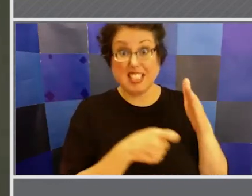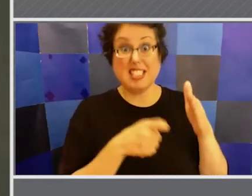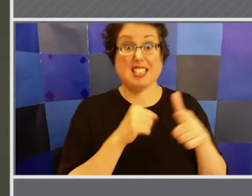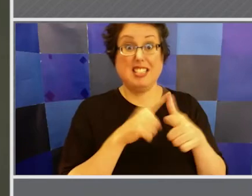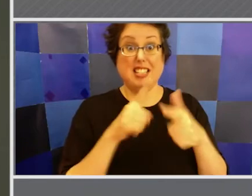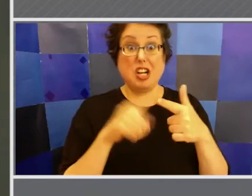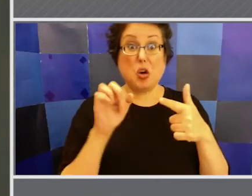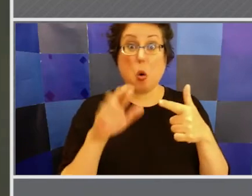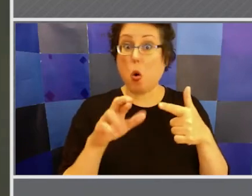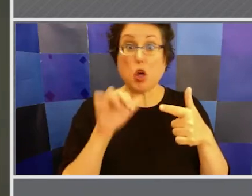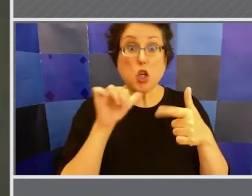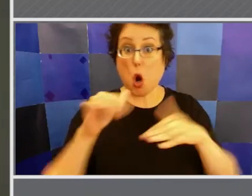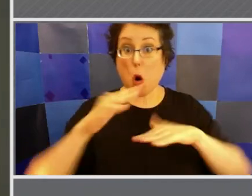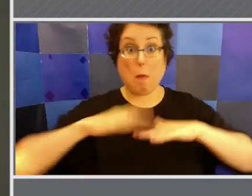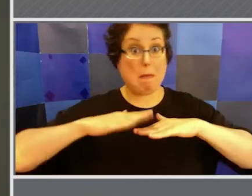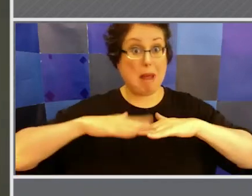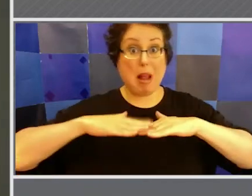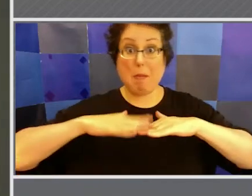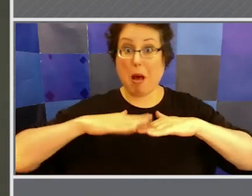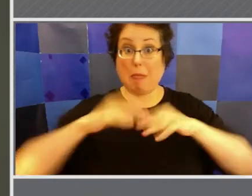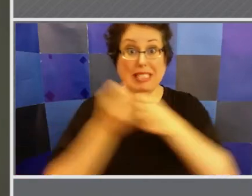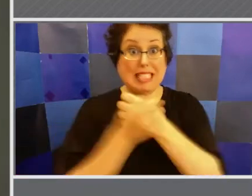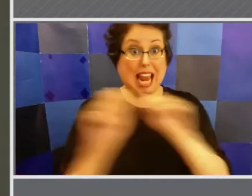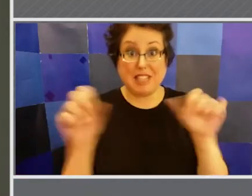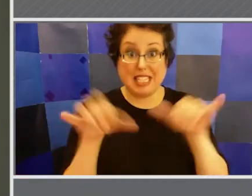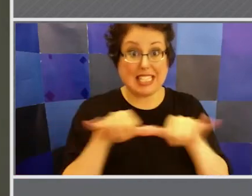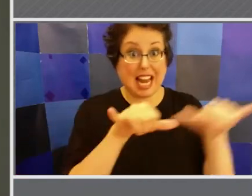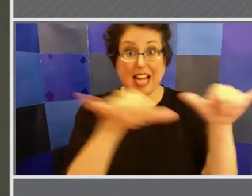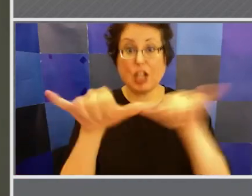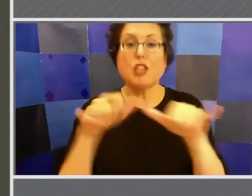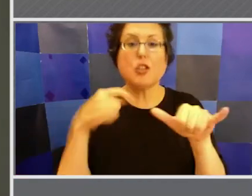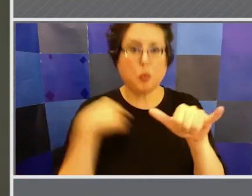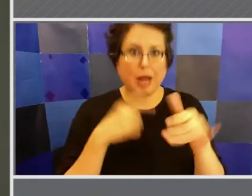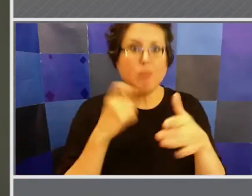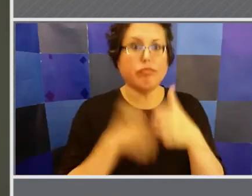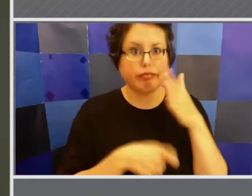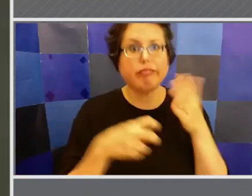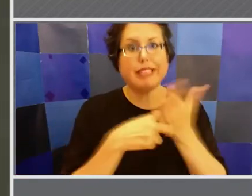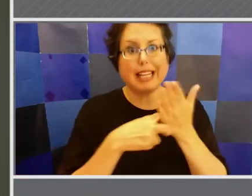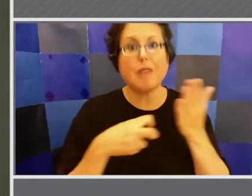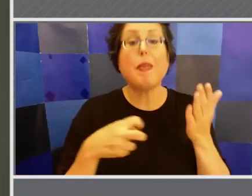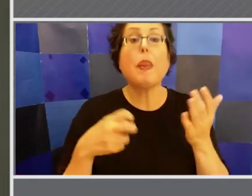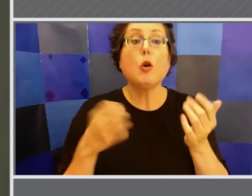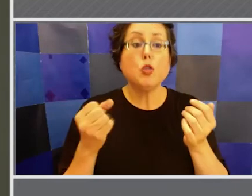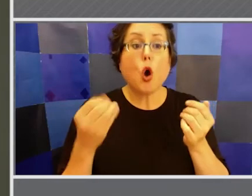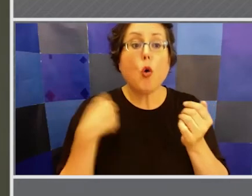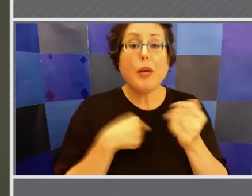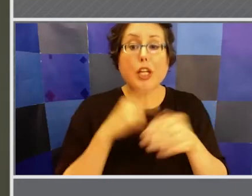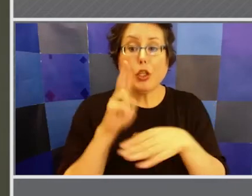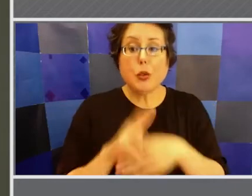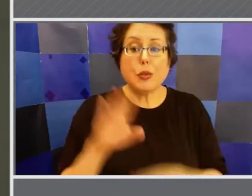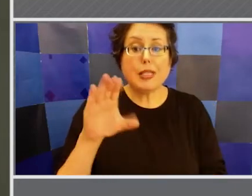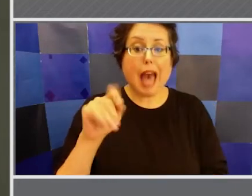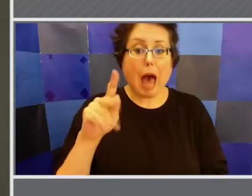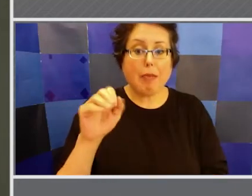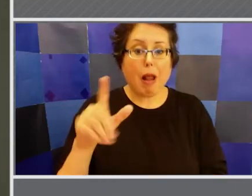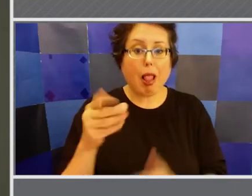safety standards, and today of course we want to talk briefly about penalize use of capital city dollars.